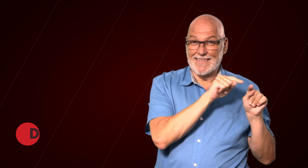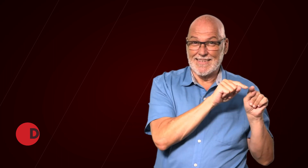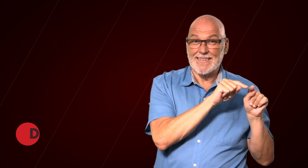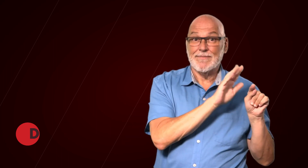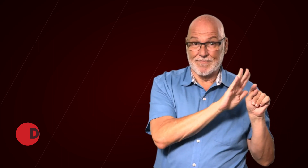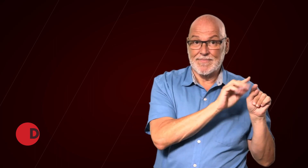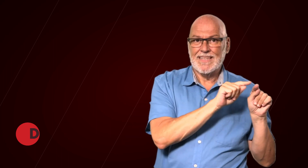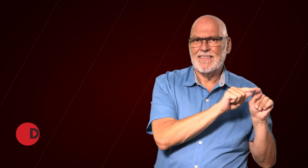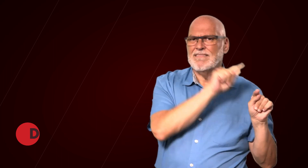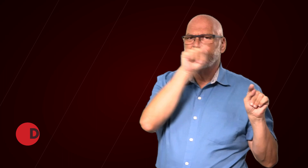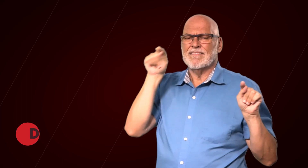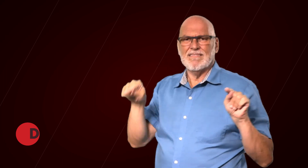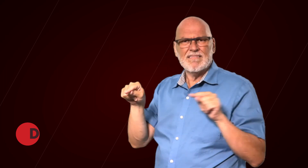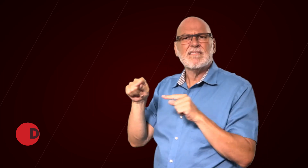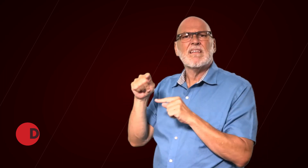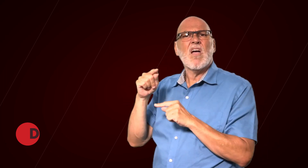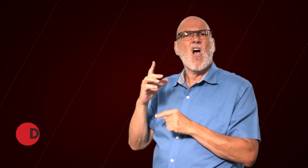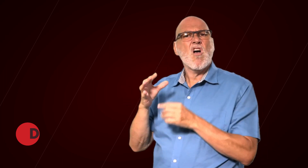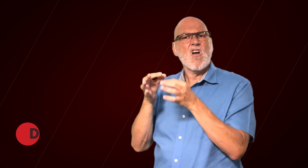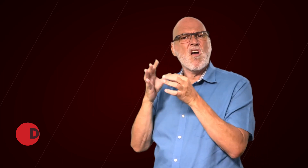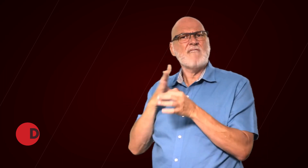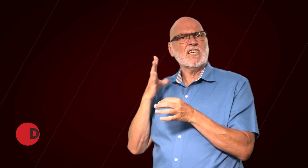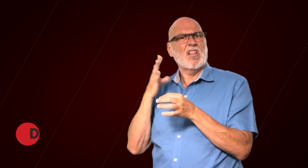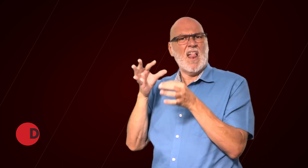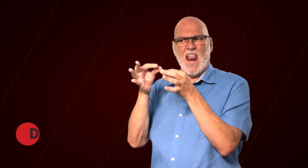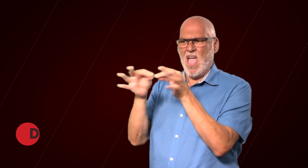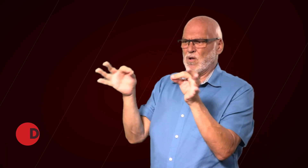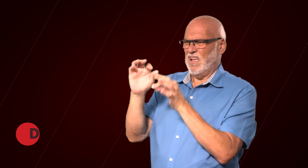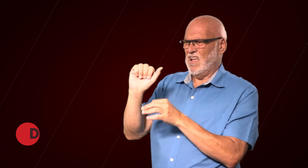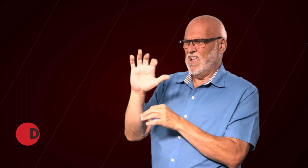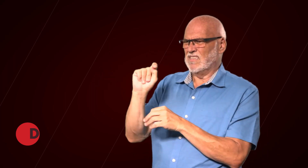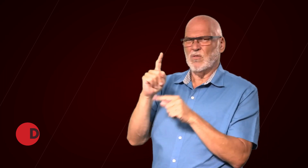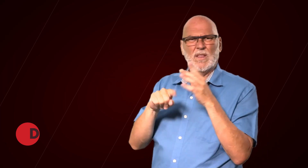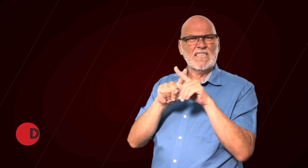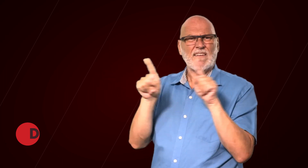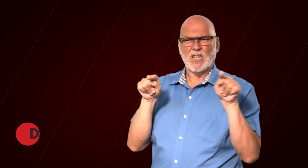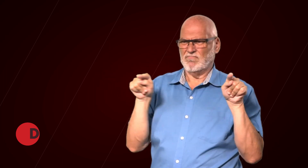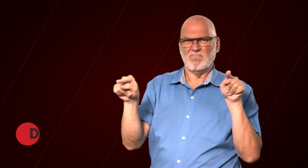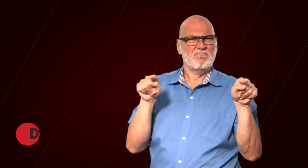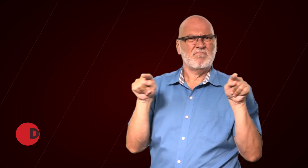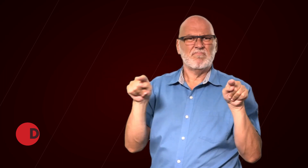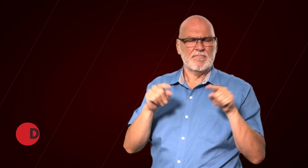and the Official Languages Act.